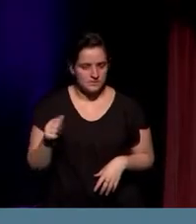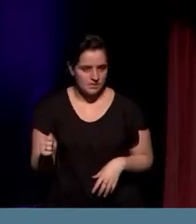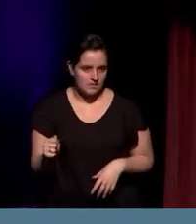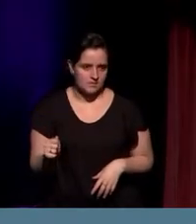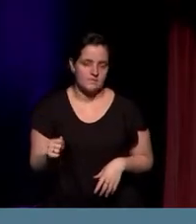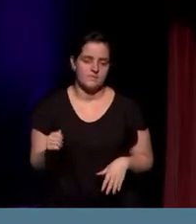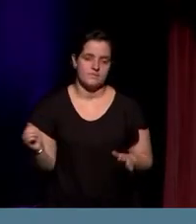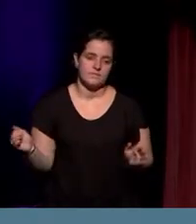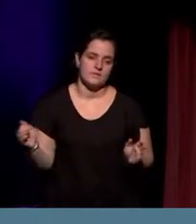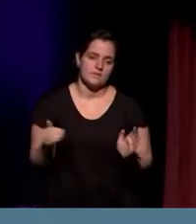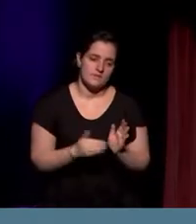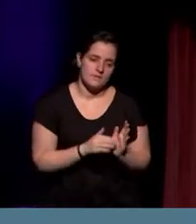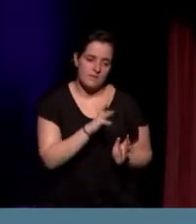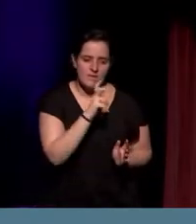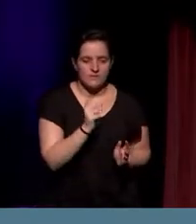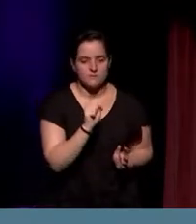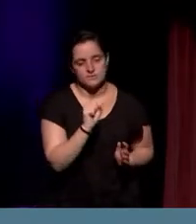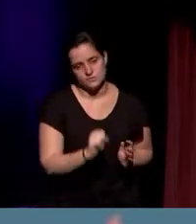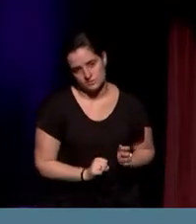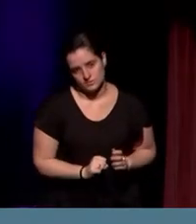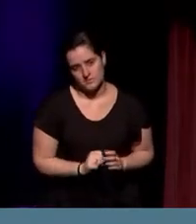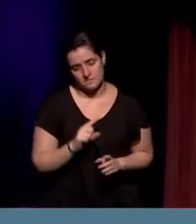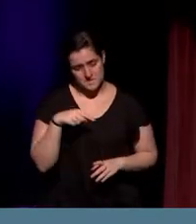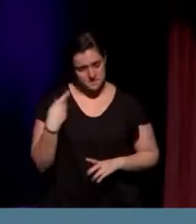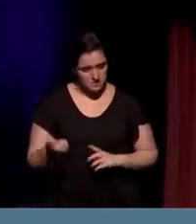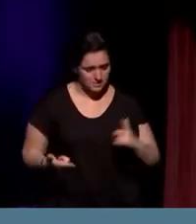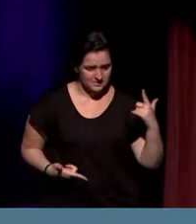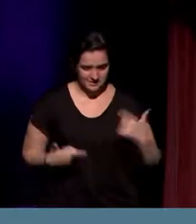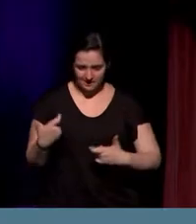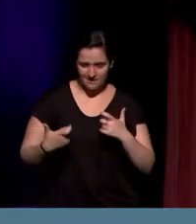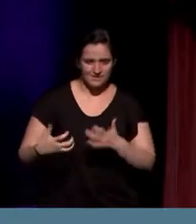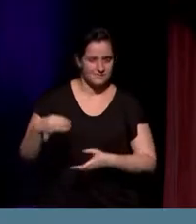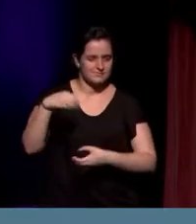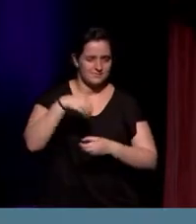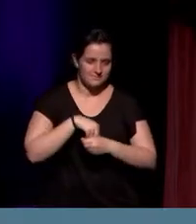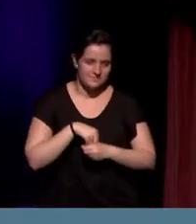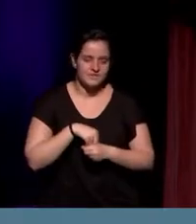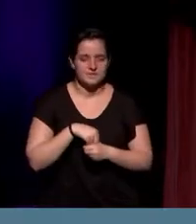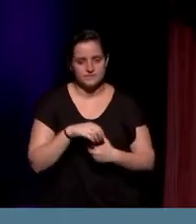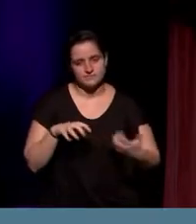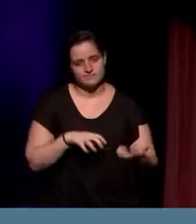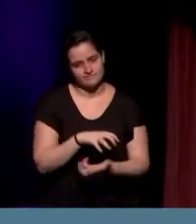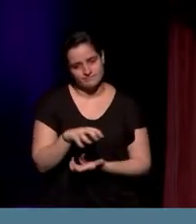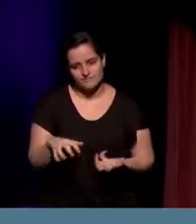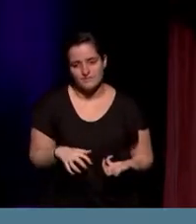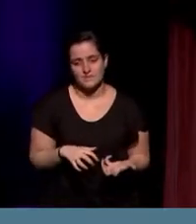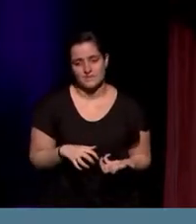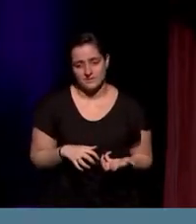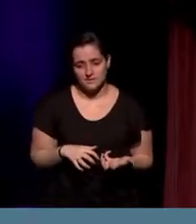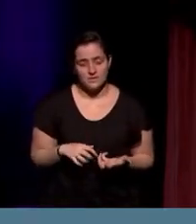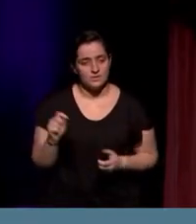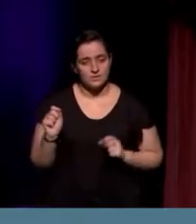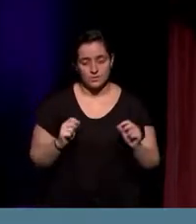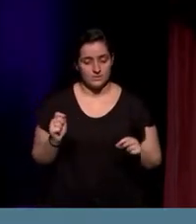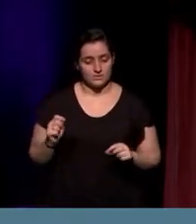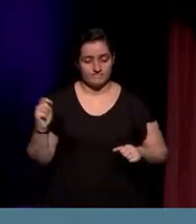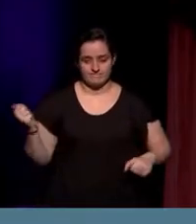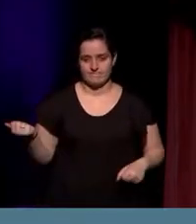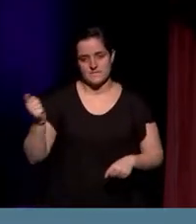apartheid in South Africa, and then an internal war which, to a certain extent, stopped in 1992